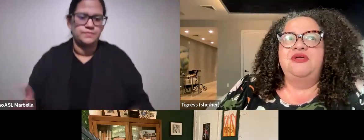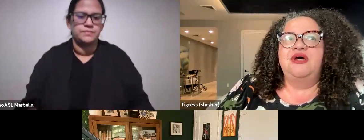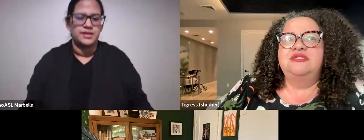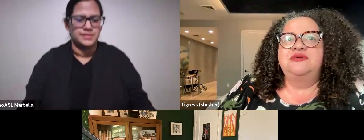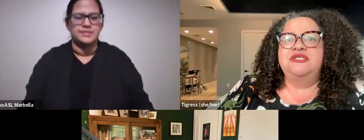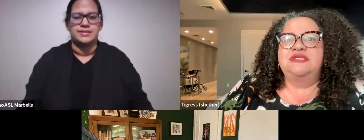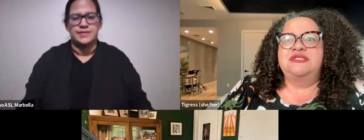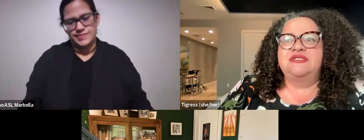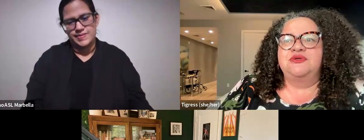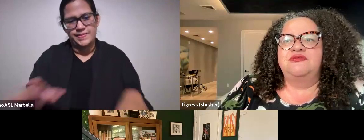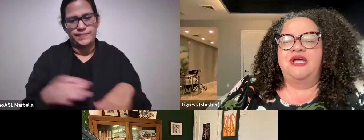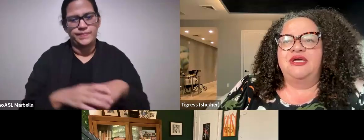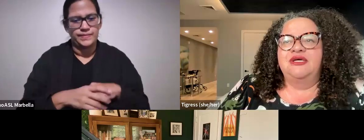But then also just this sort of like,